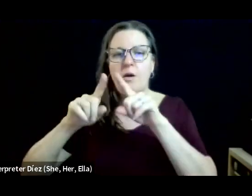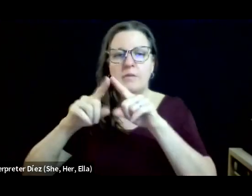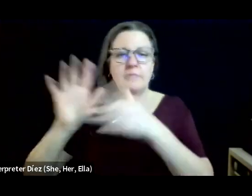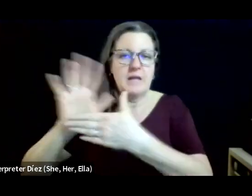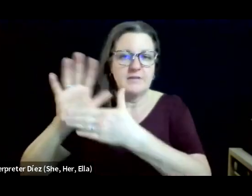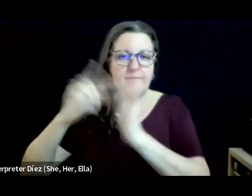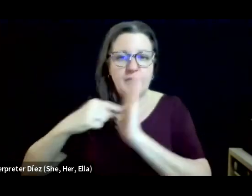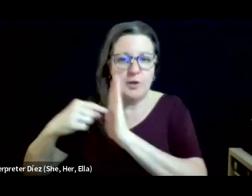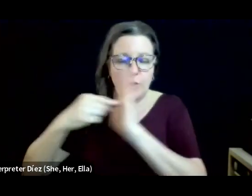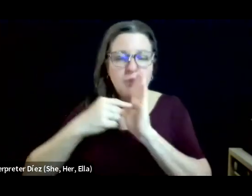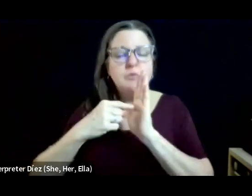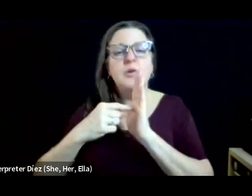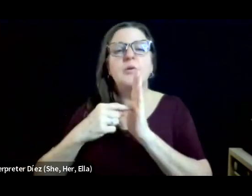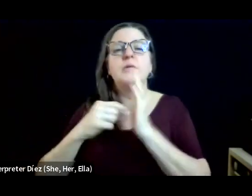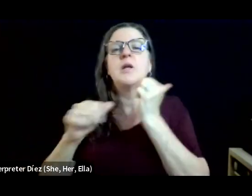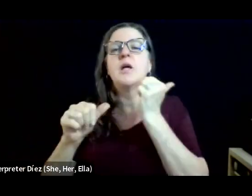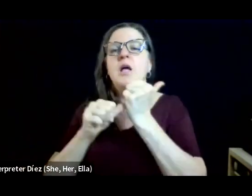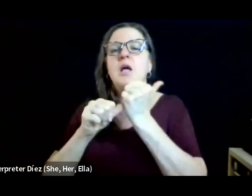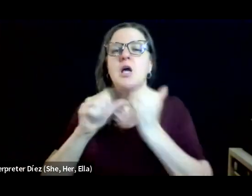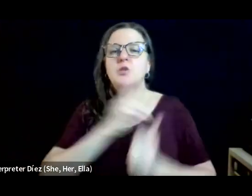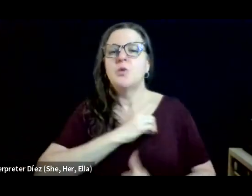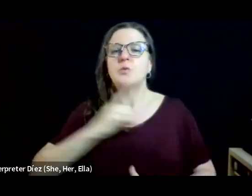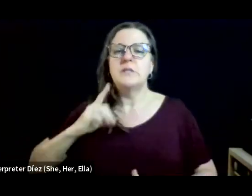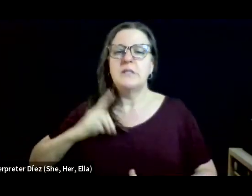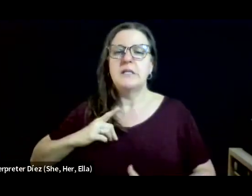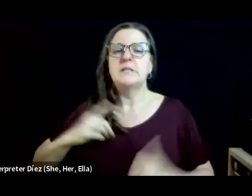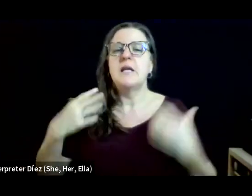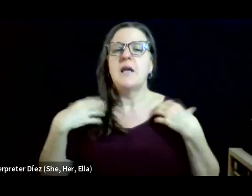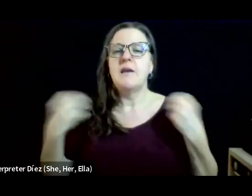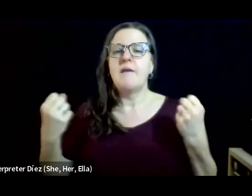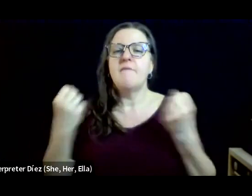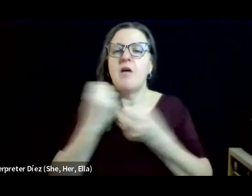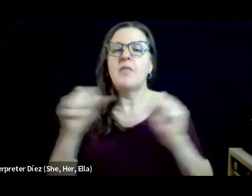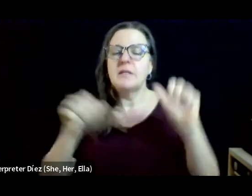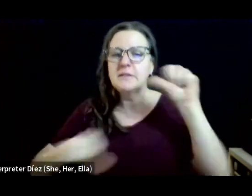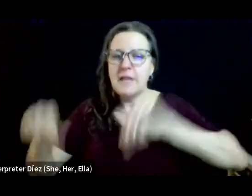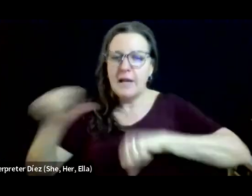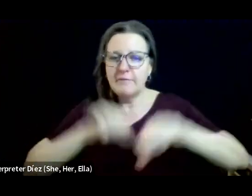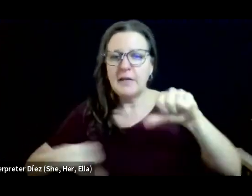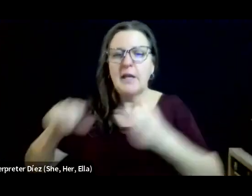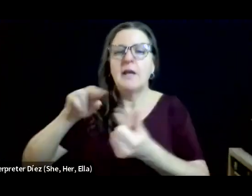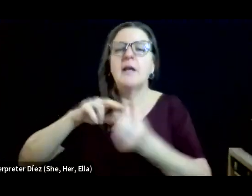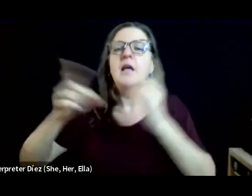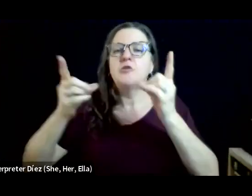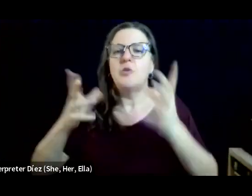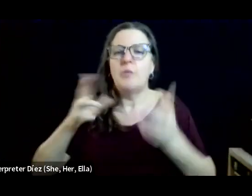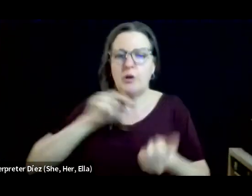and the Nursing Director. And the video that you just watched was a highlight reel from our summer project